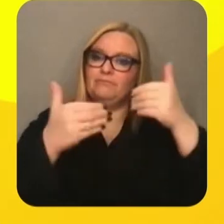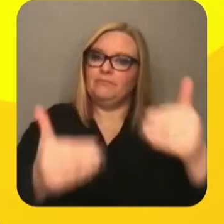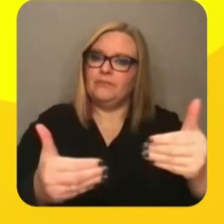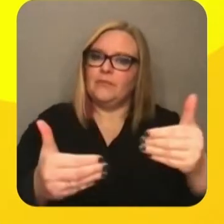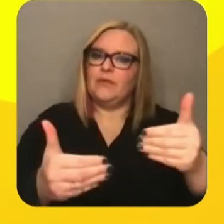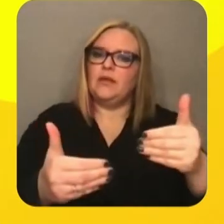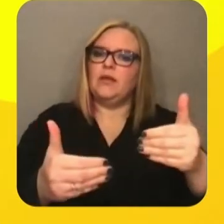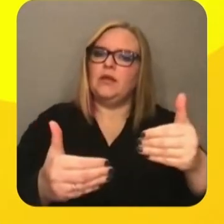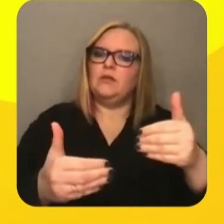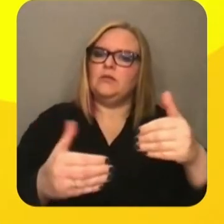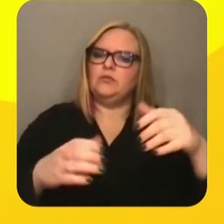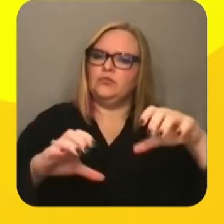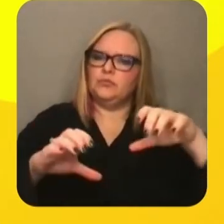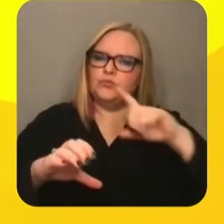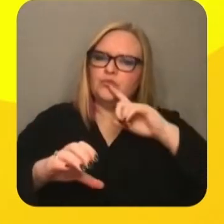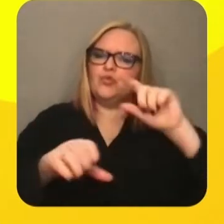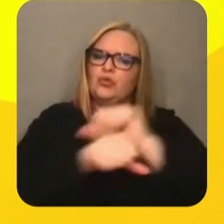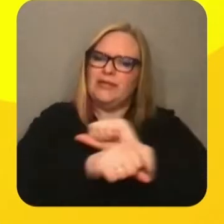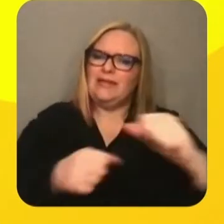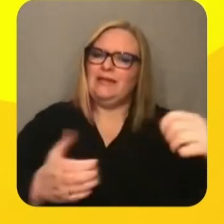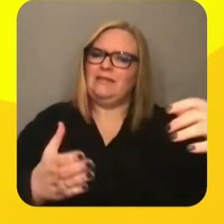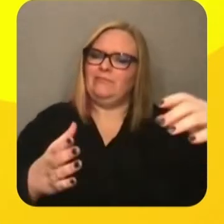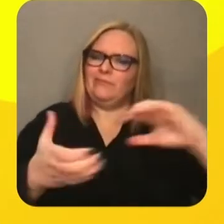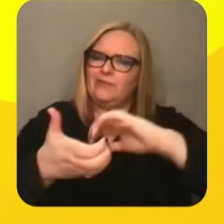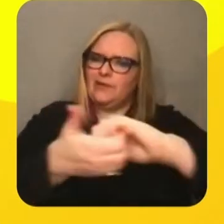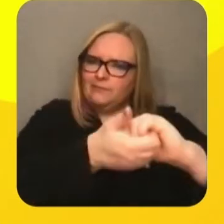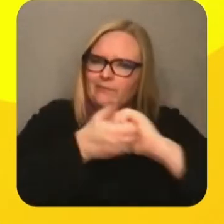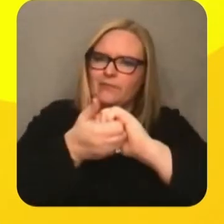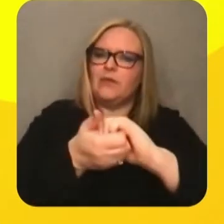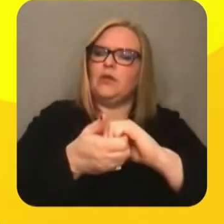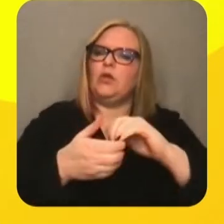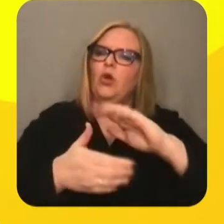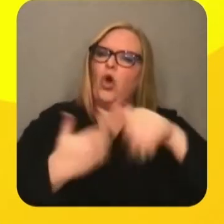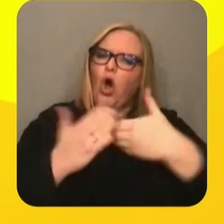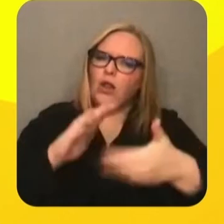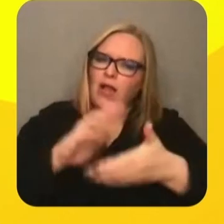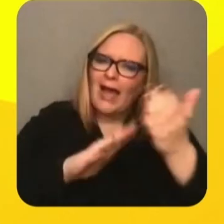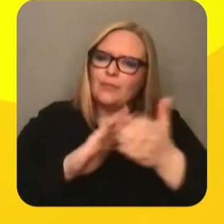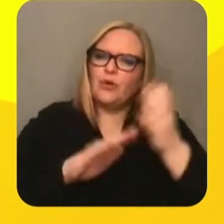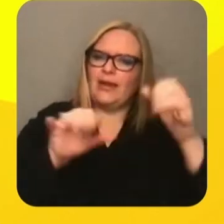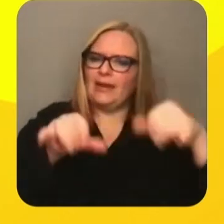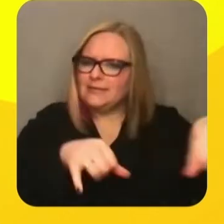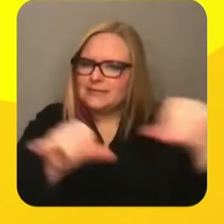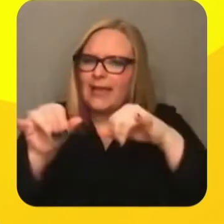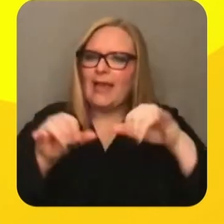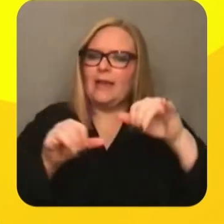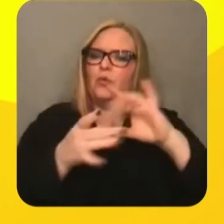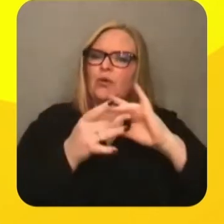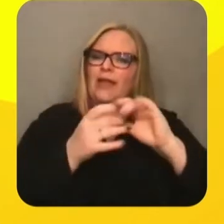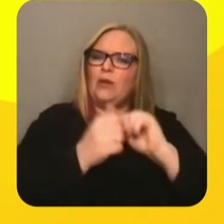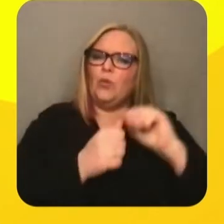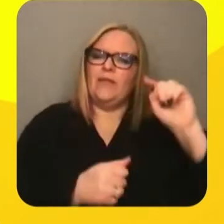When we are all operating from the same operating manual in terms of data categorization,